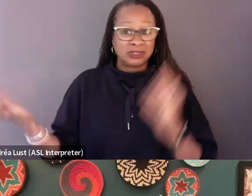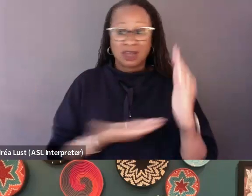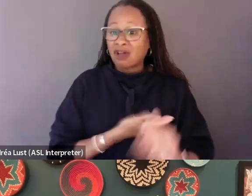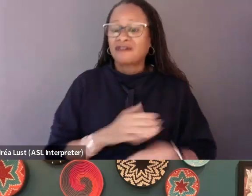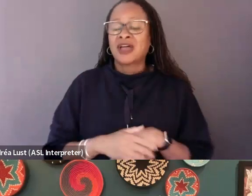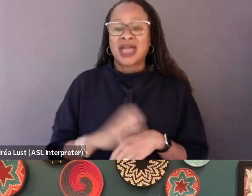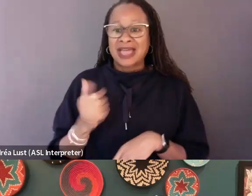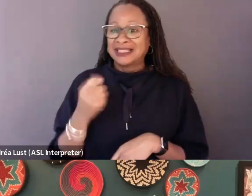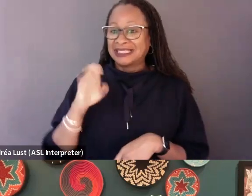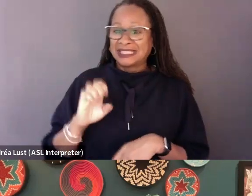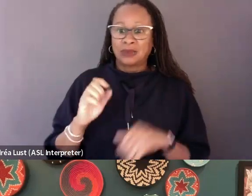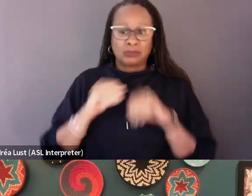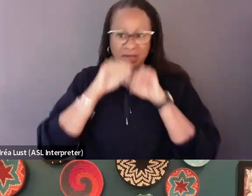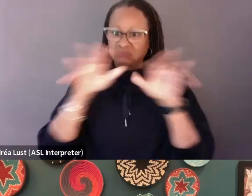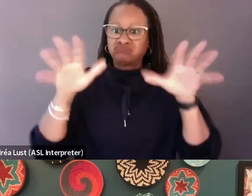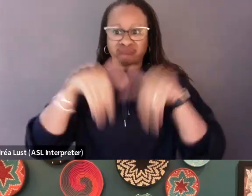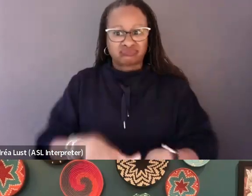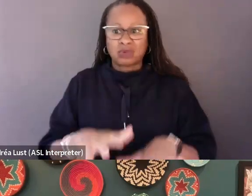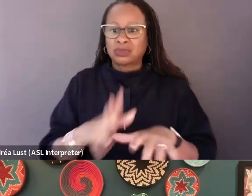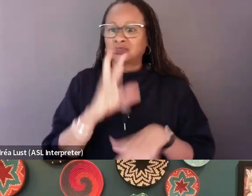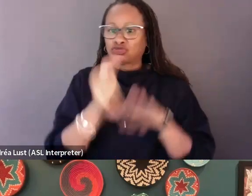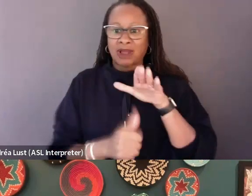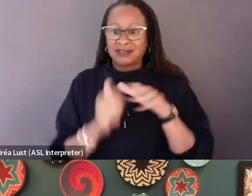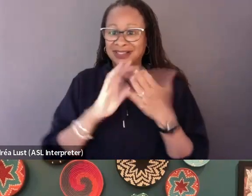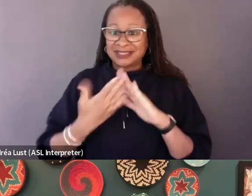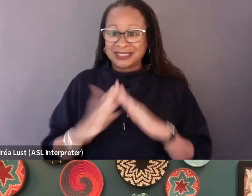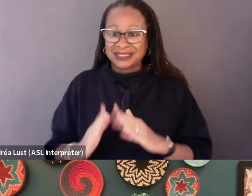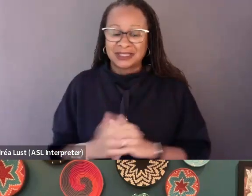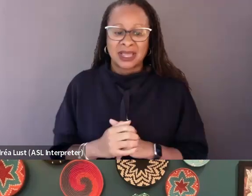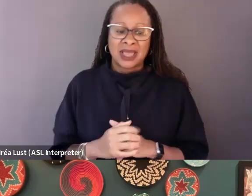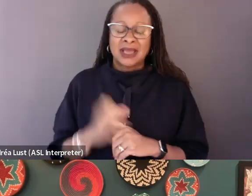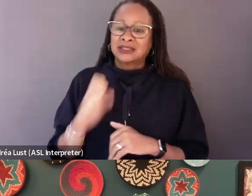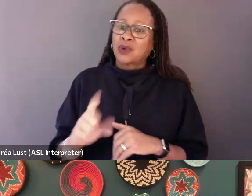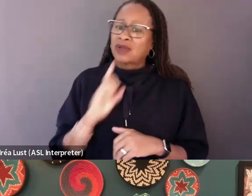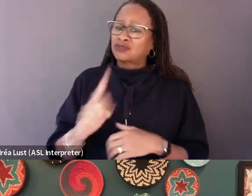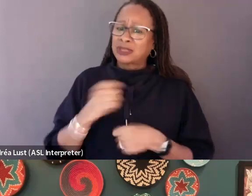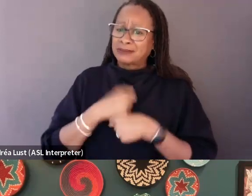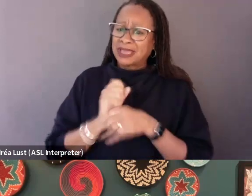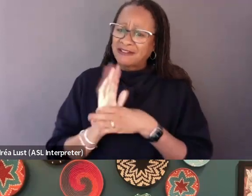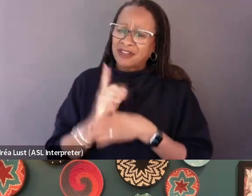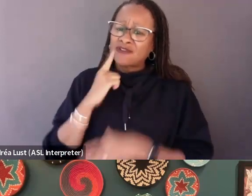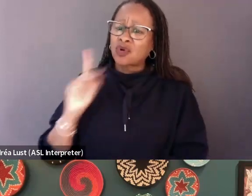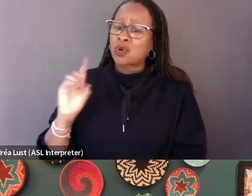And that also the first time I realized that actually I'm not making a film for the Kolis. I'm making a film for people like ne, city dwellers